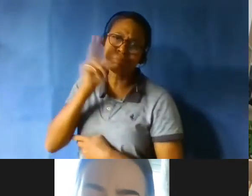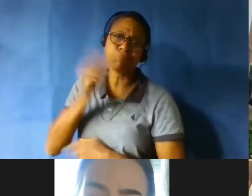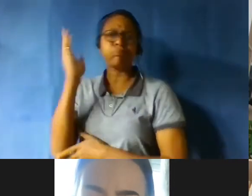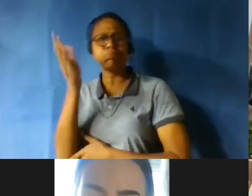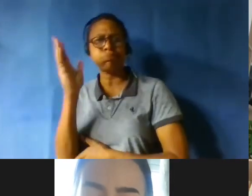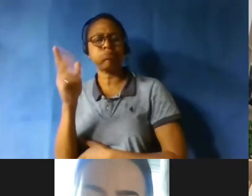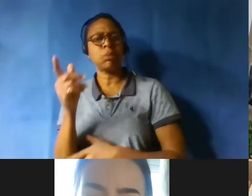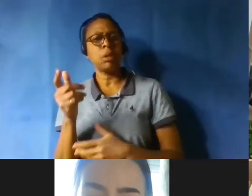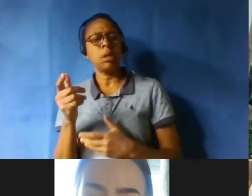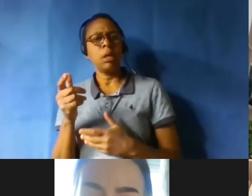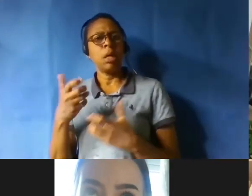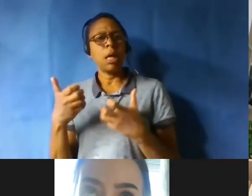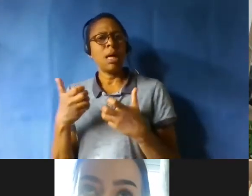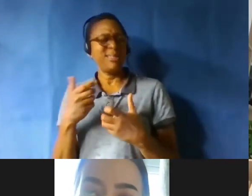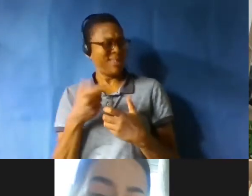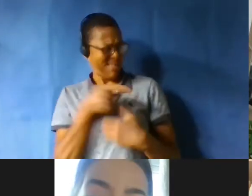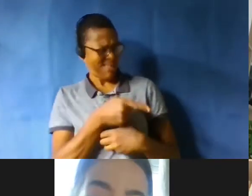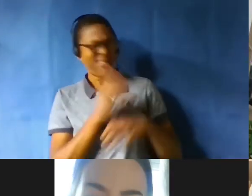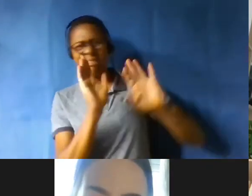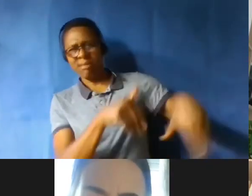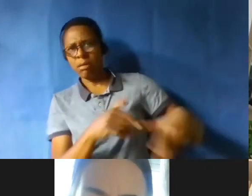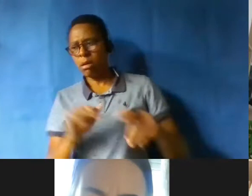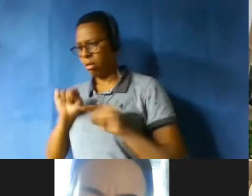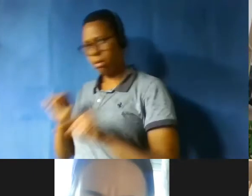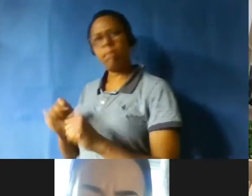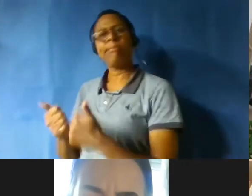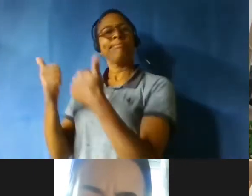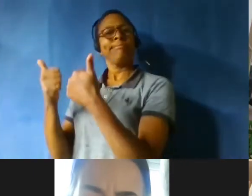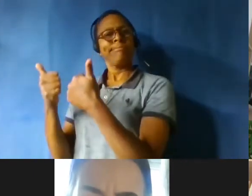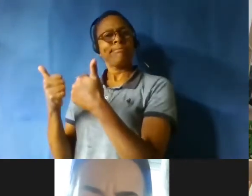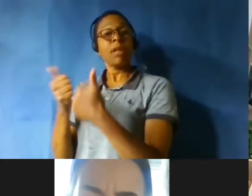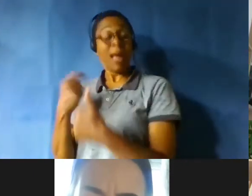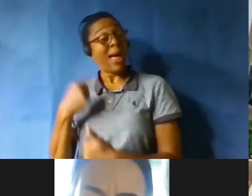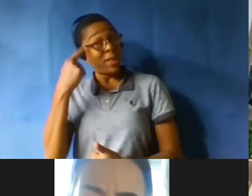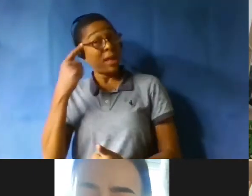has for discourse I think that those two together really productive and so yeah I